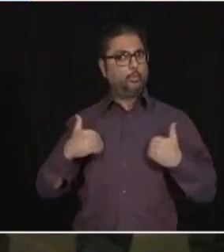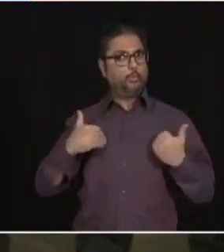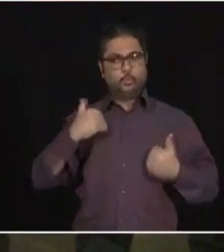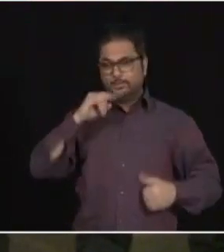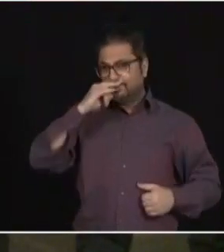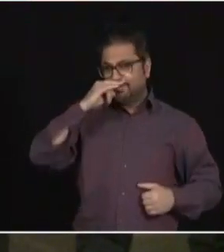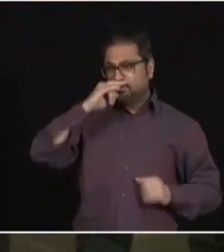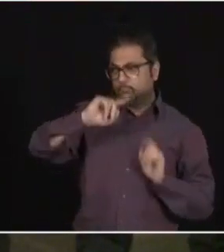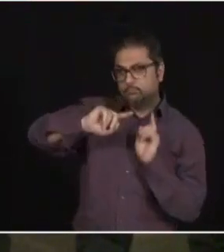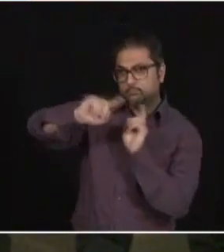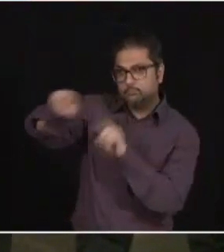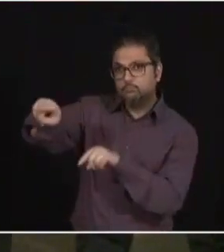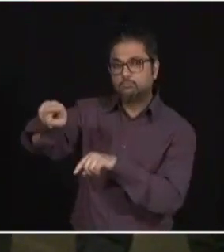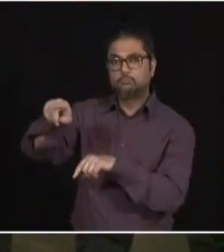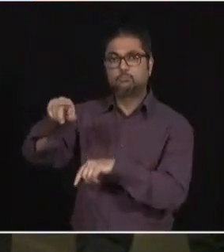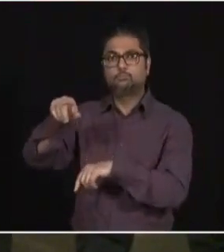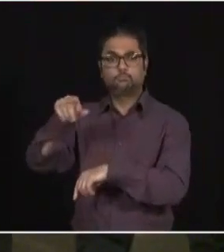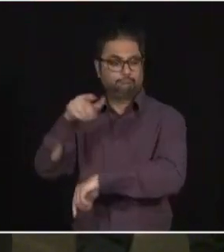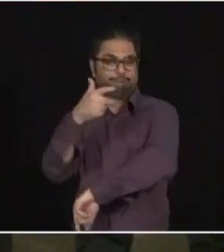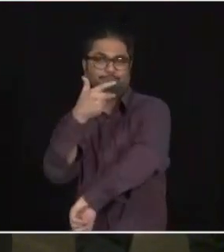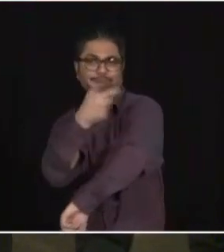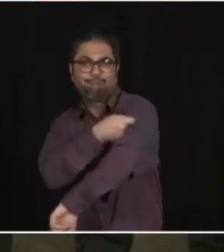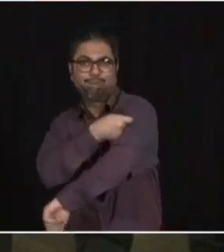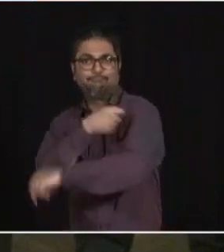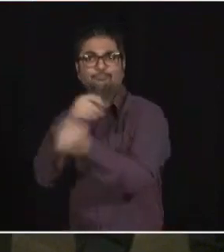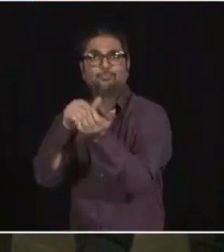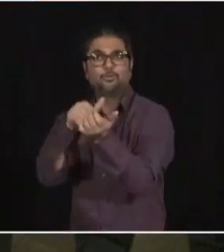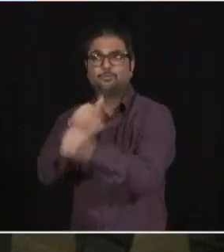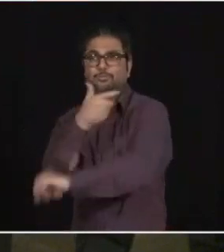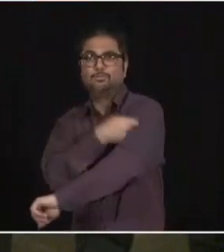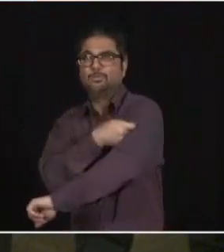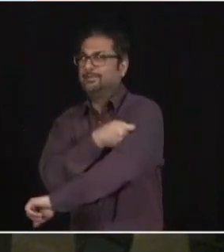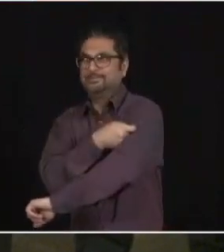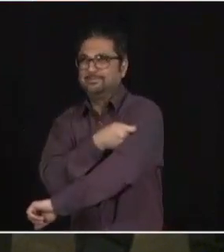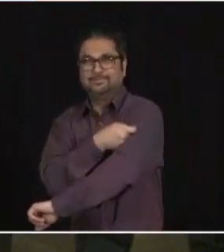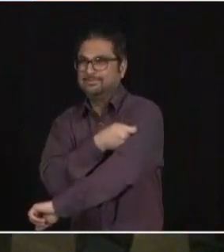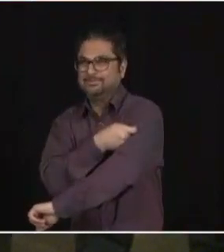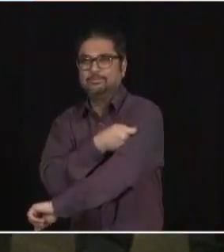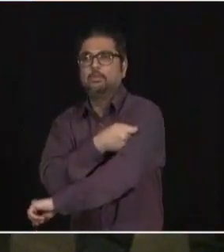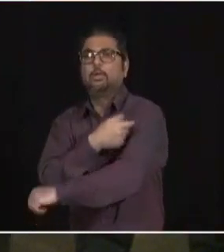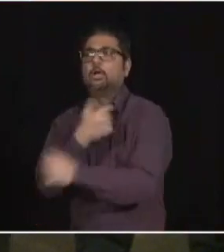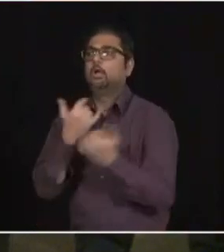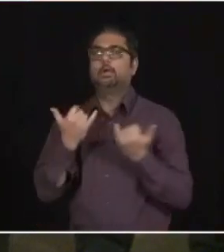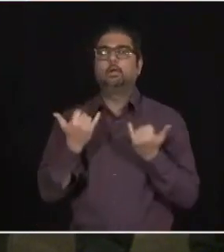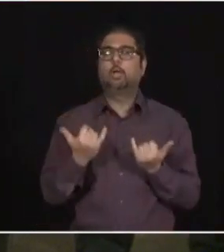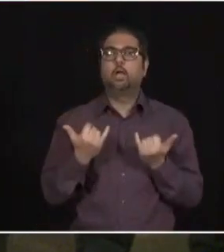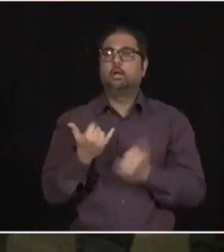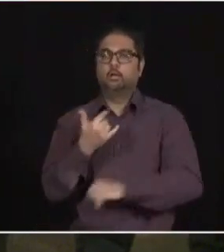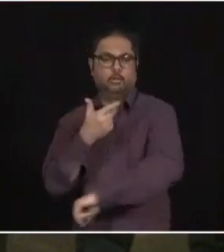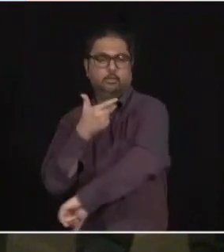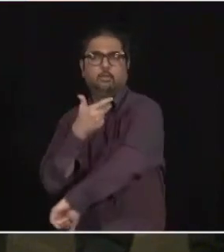clinics to get shots. How concerned are you about the vaccination rates and what measures are you taking to